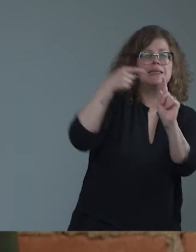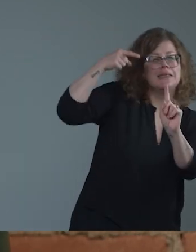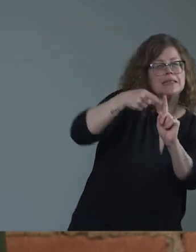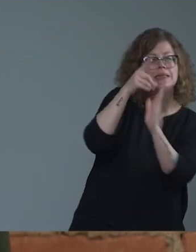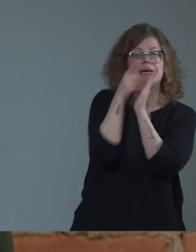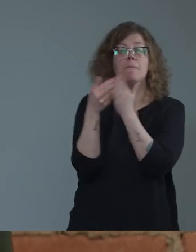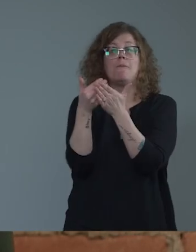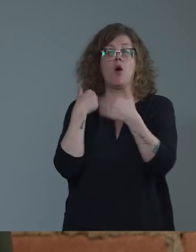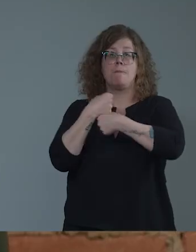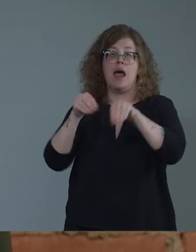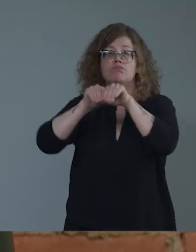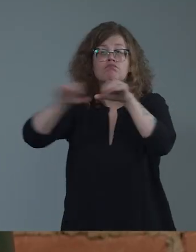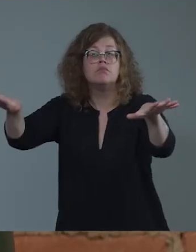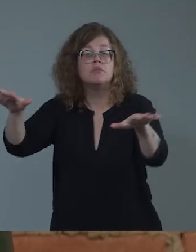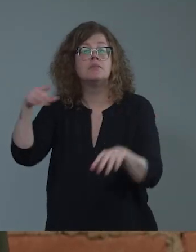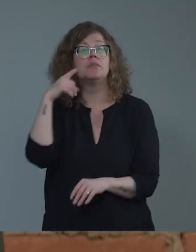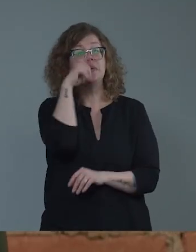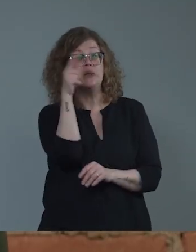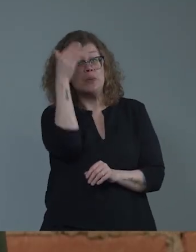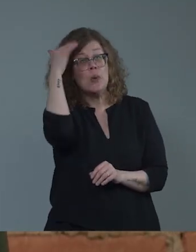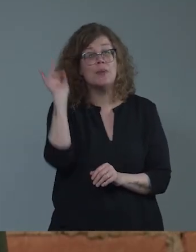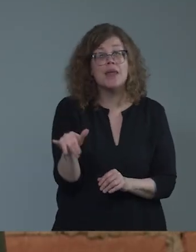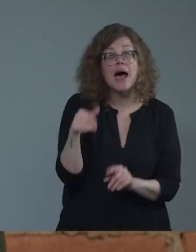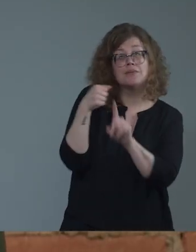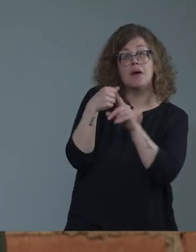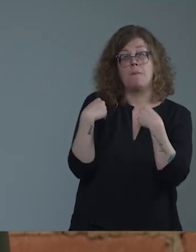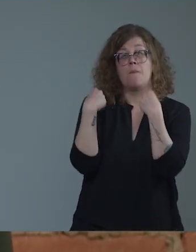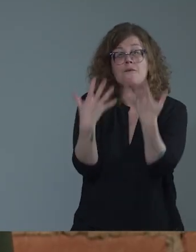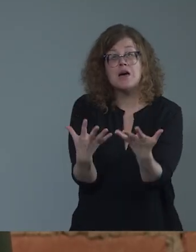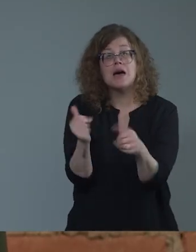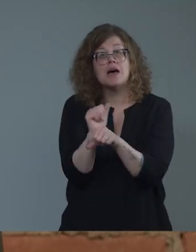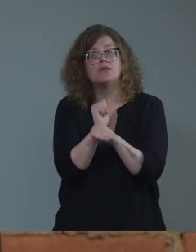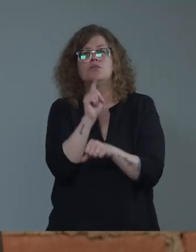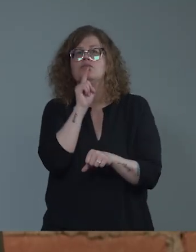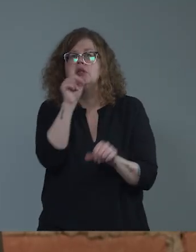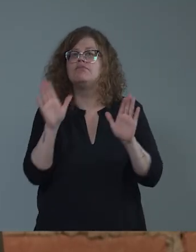So your detailed design has to be done before you move into fabrication. Because if there's anything